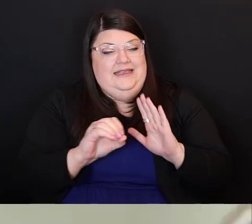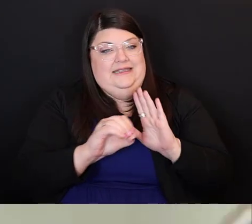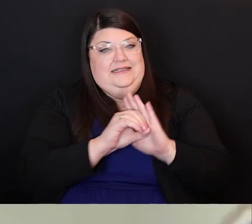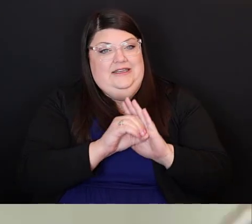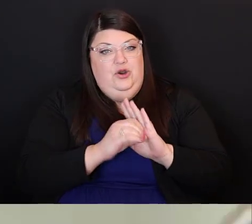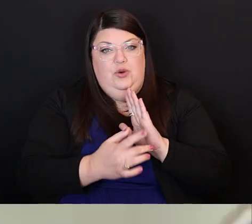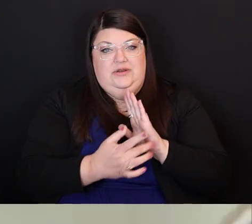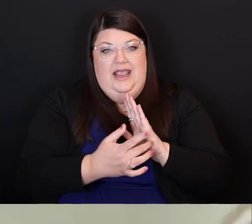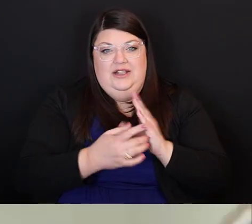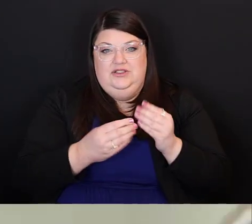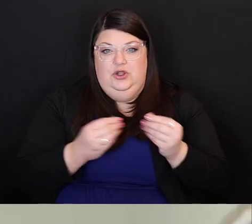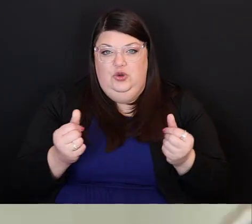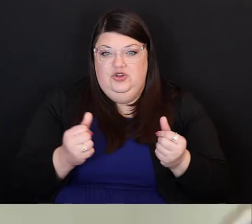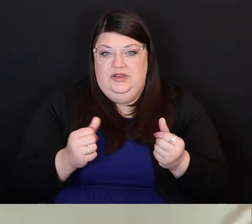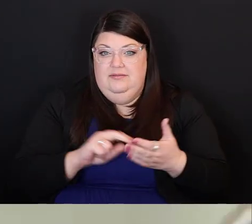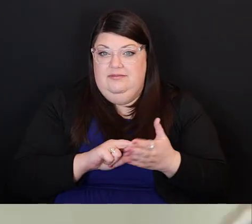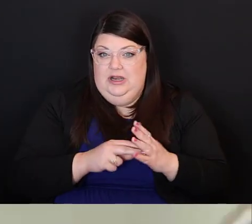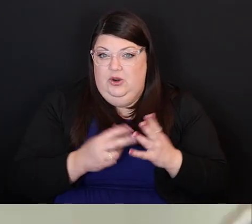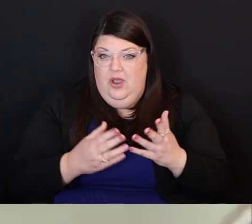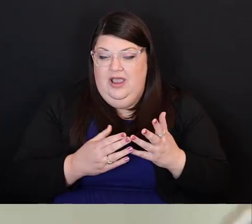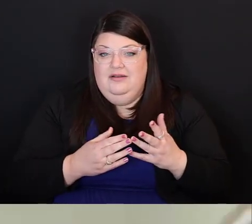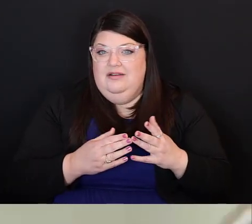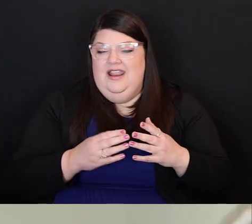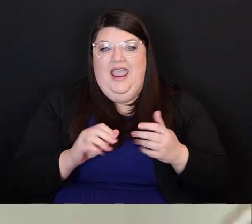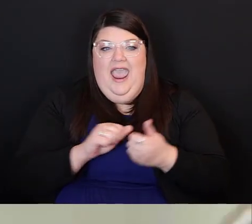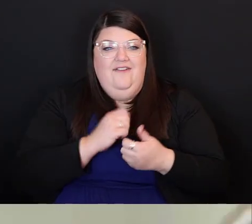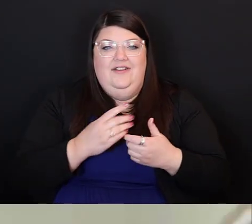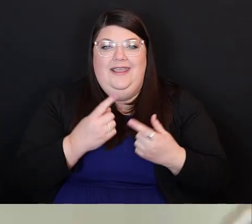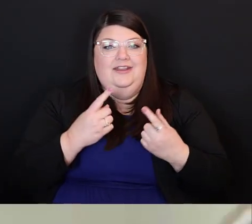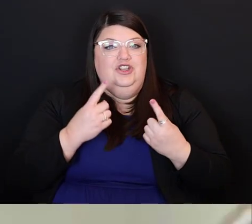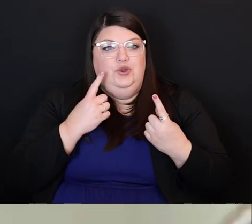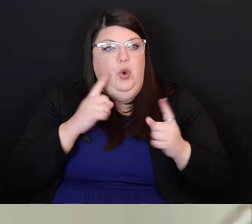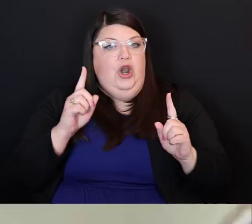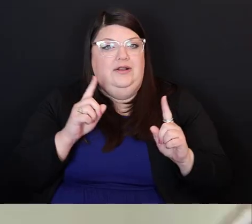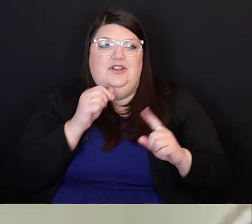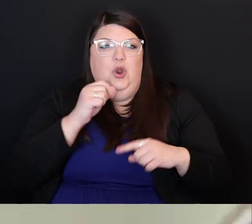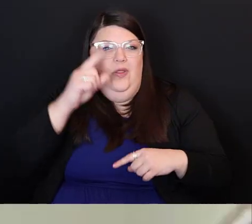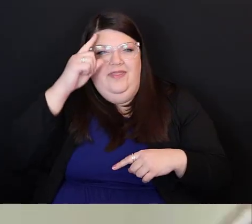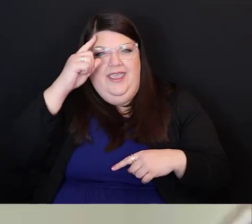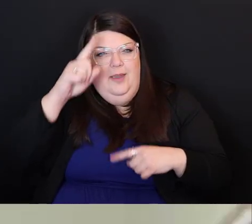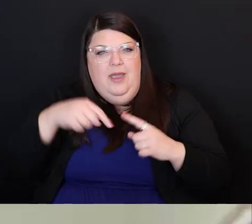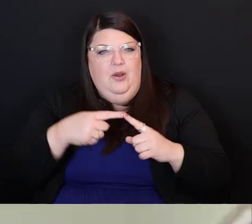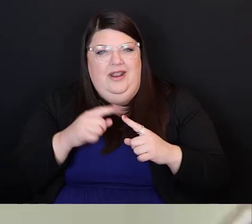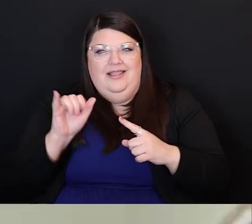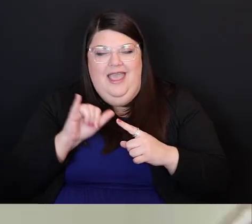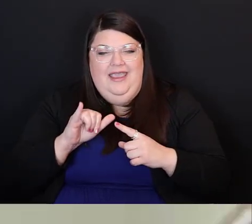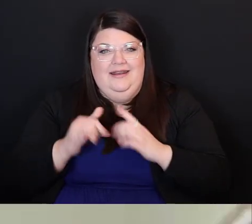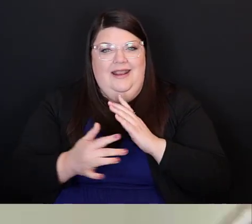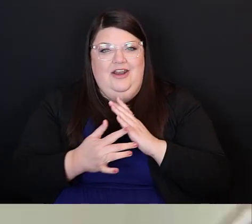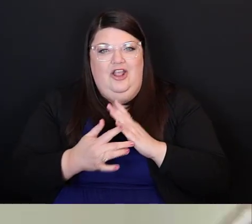So this idea of everything just working and you don't need to think about it as technology, it'll just work. It just happens.